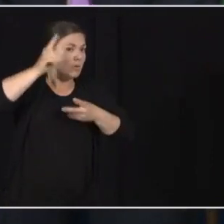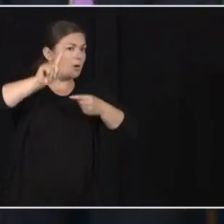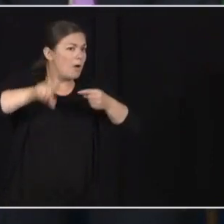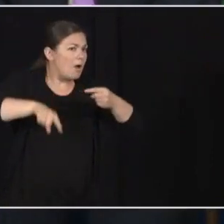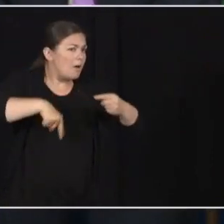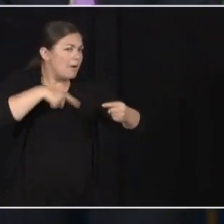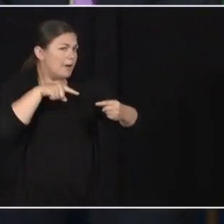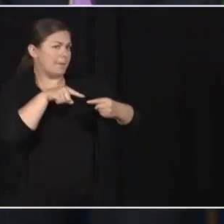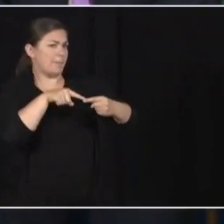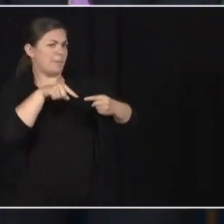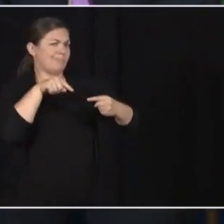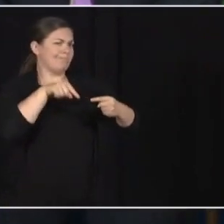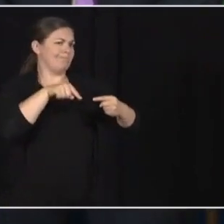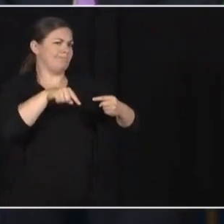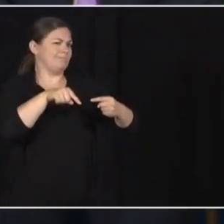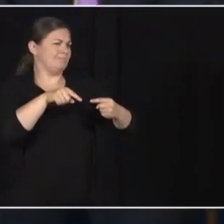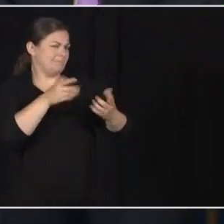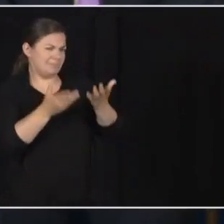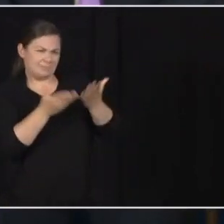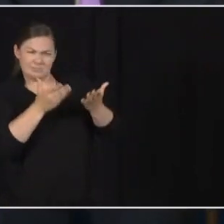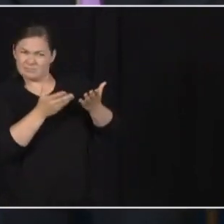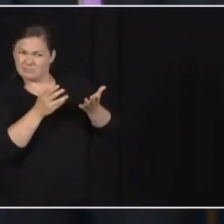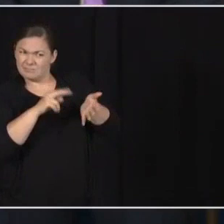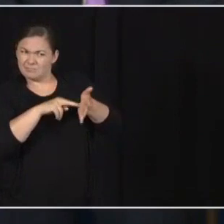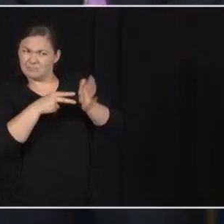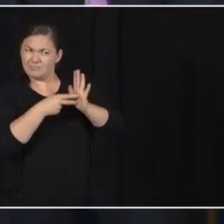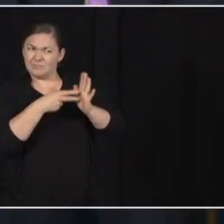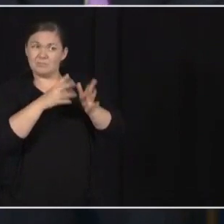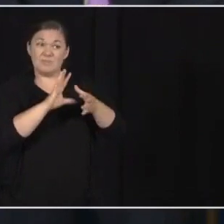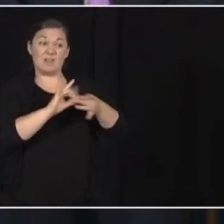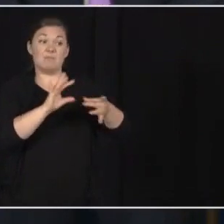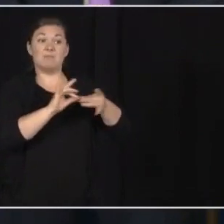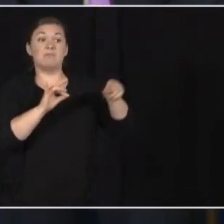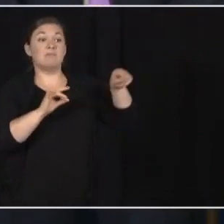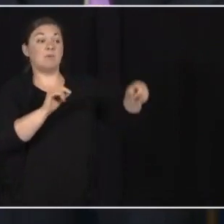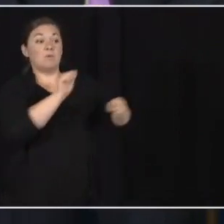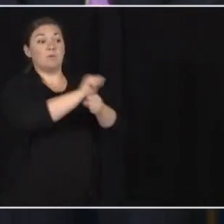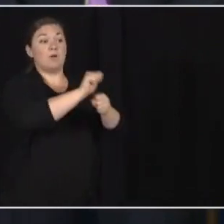came to your remarks? About workers hiding from